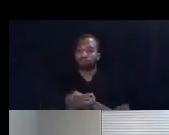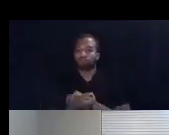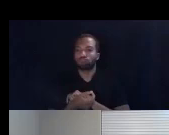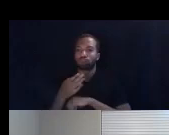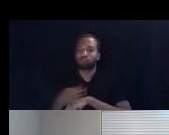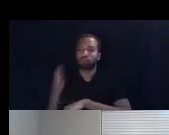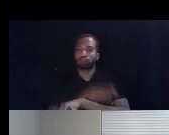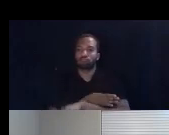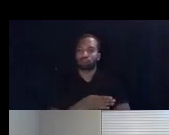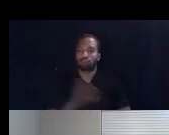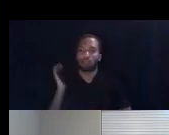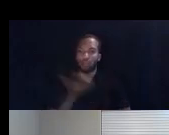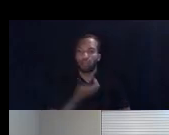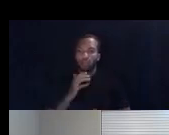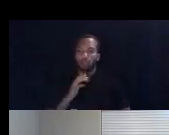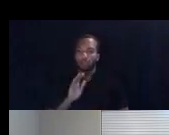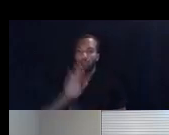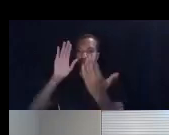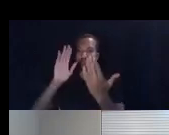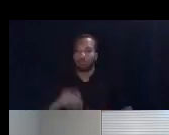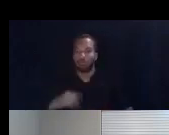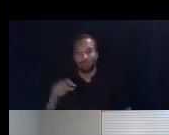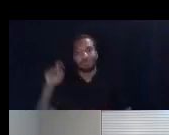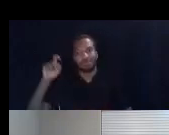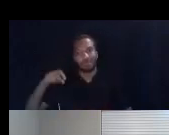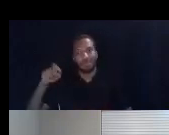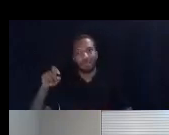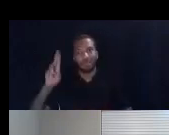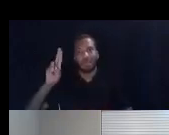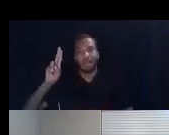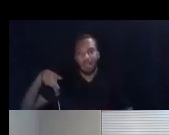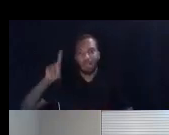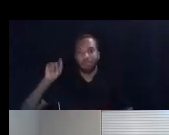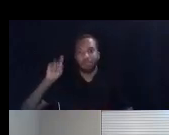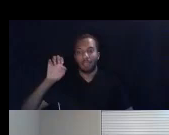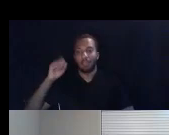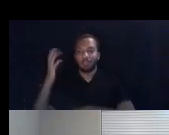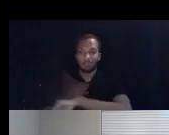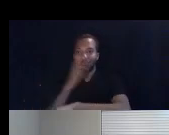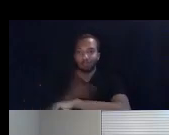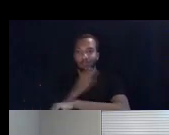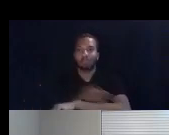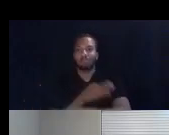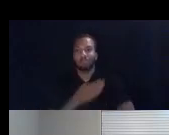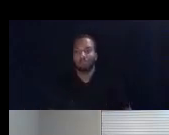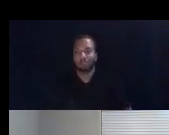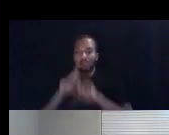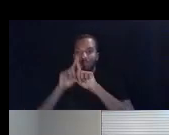'cause it needs to be updated based on the new regional needs assessment. And we will do that.